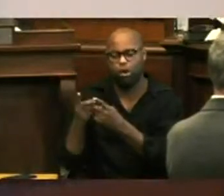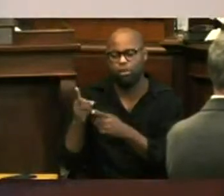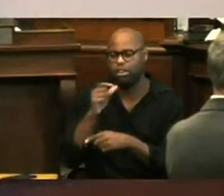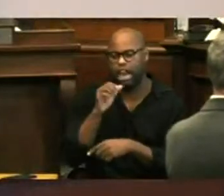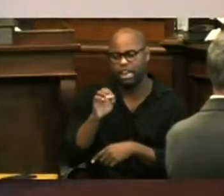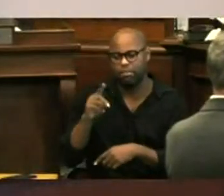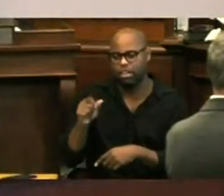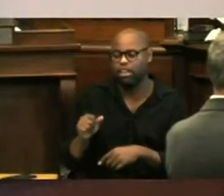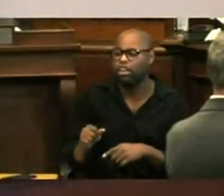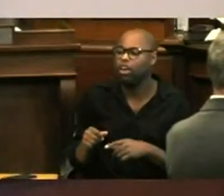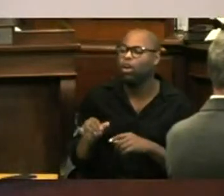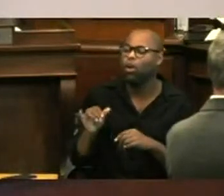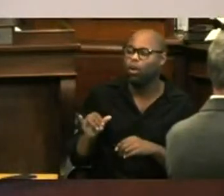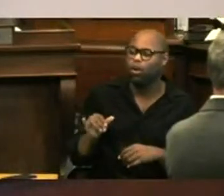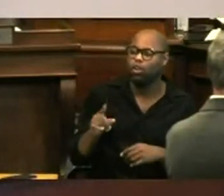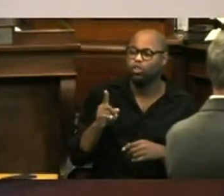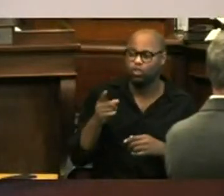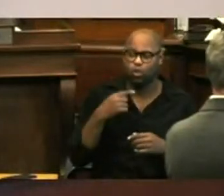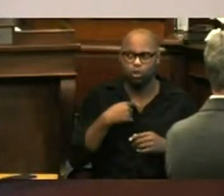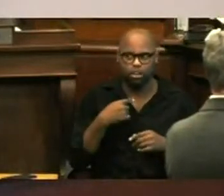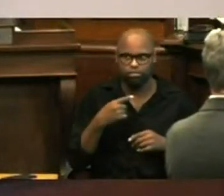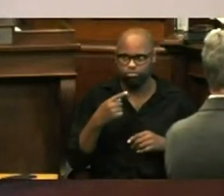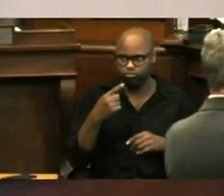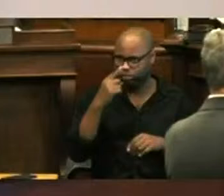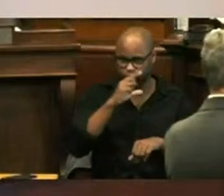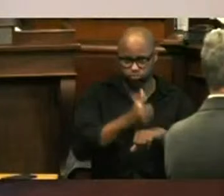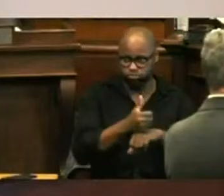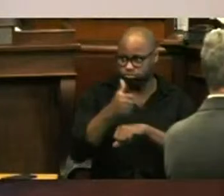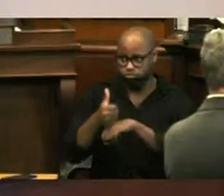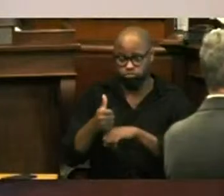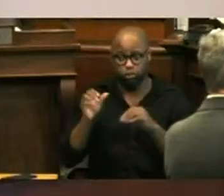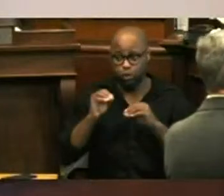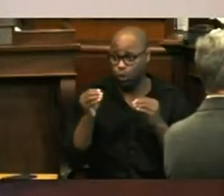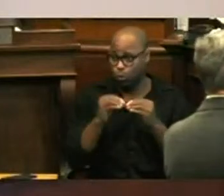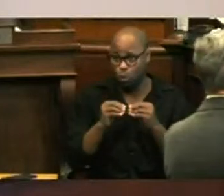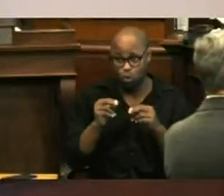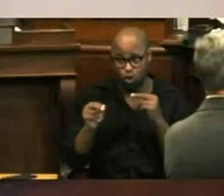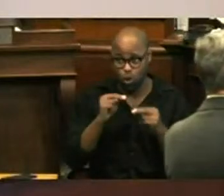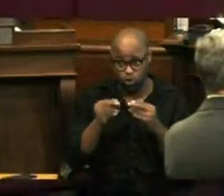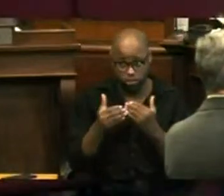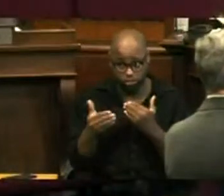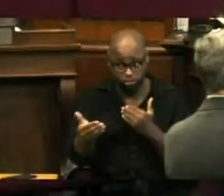Health Department, not EPA. And so is what we have now as the